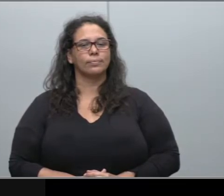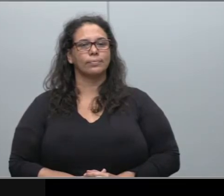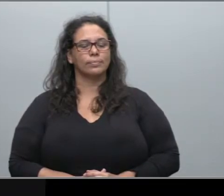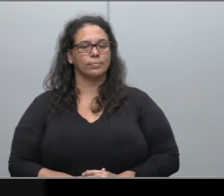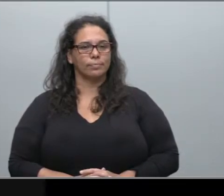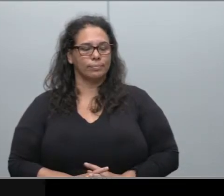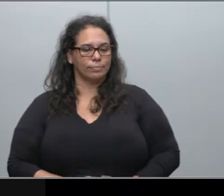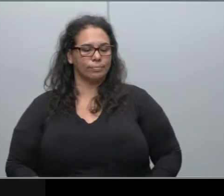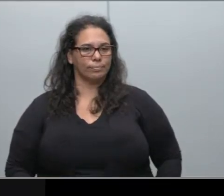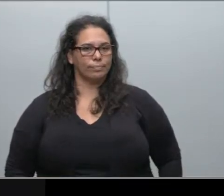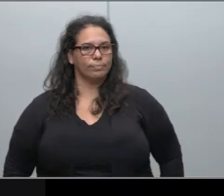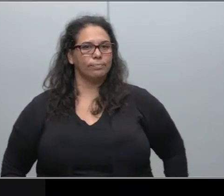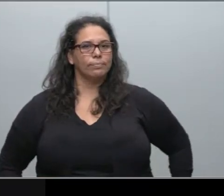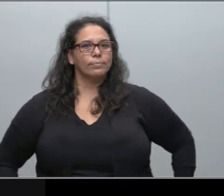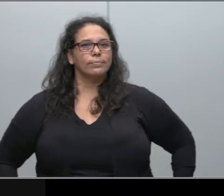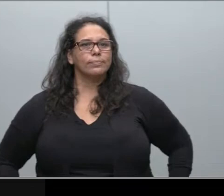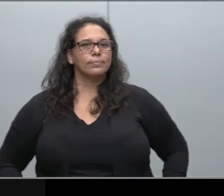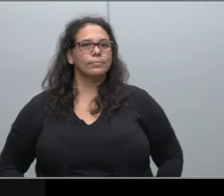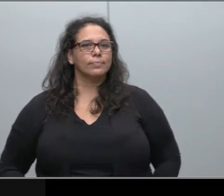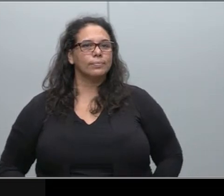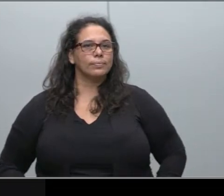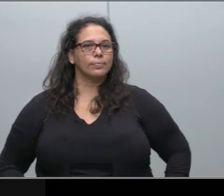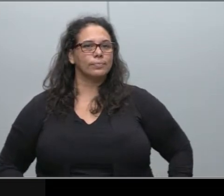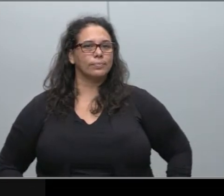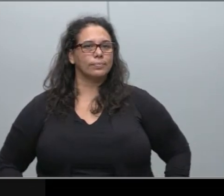As peek behind the one.